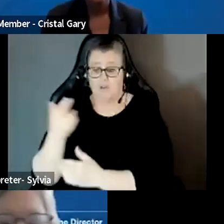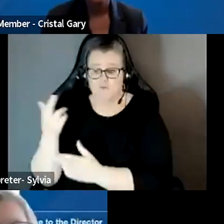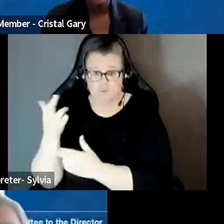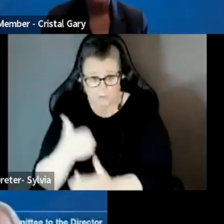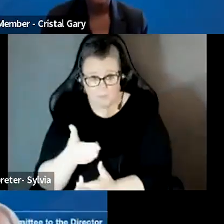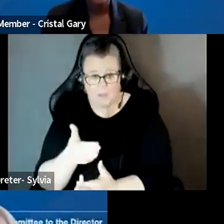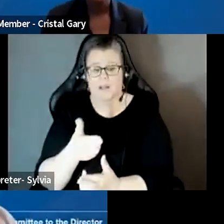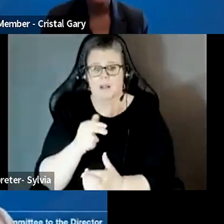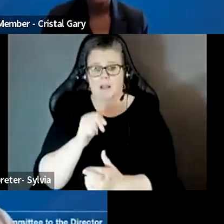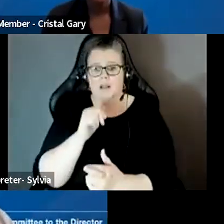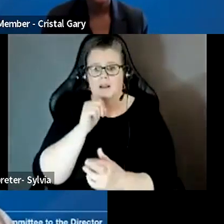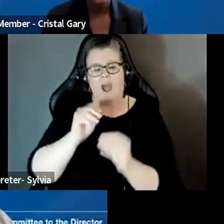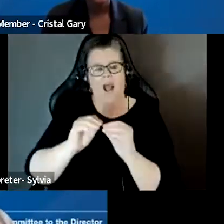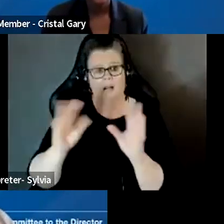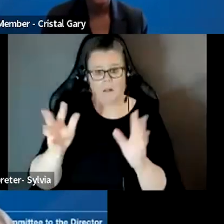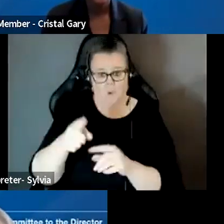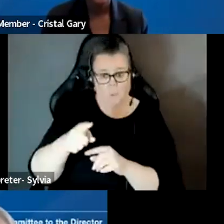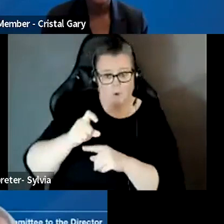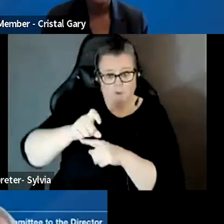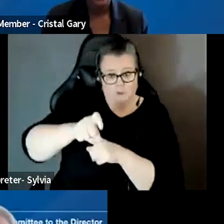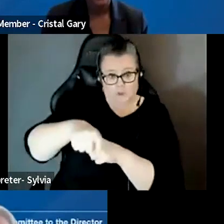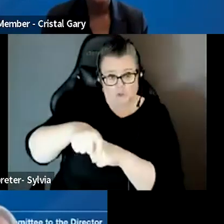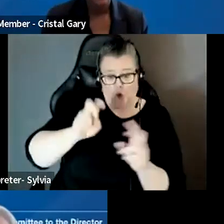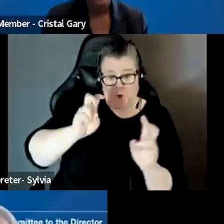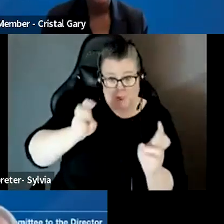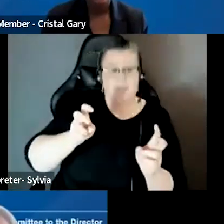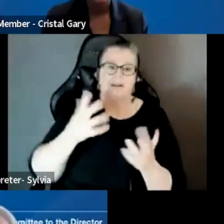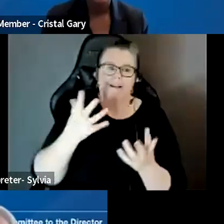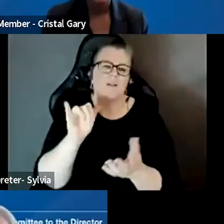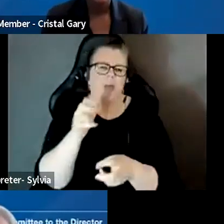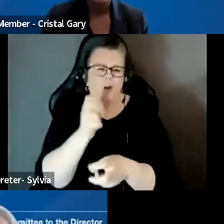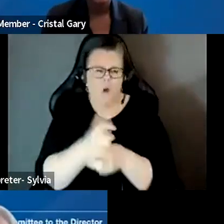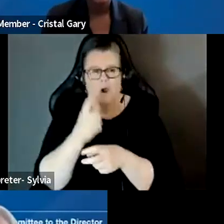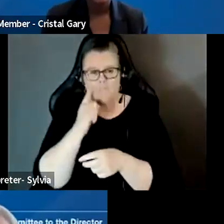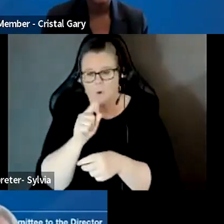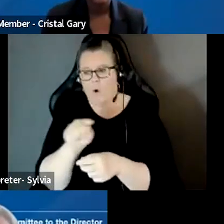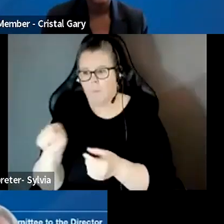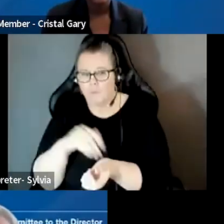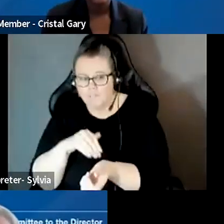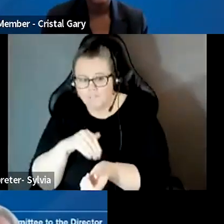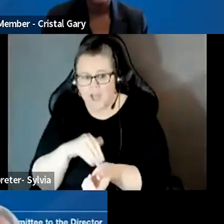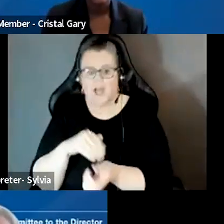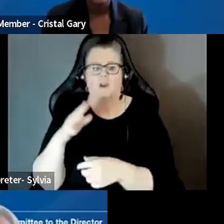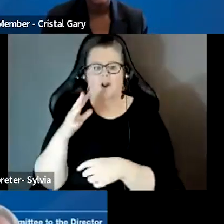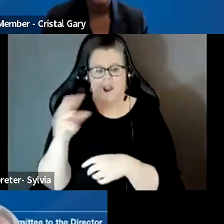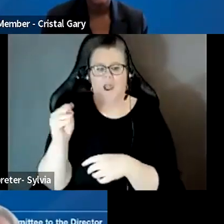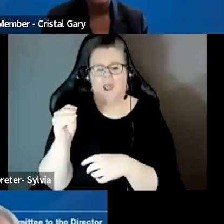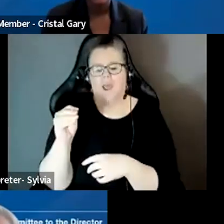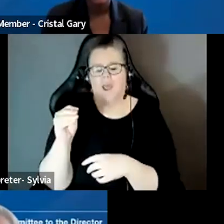"You should" are always difficult for providers and for -- and -- you know, and for the public.